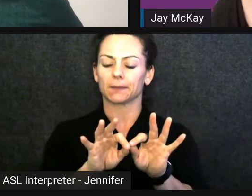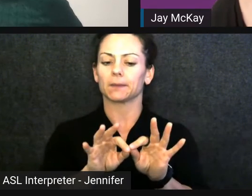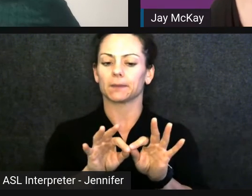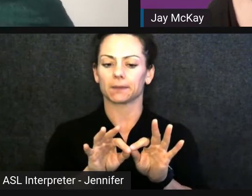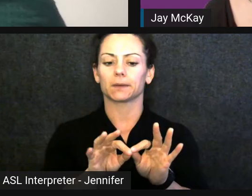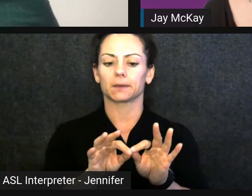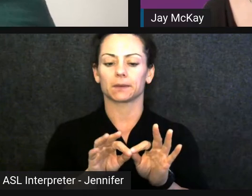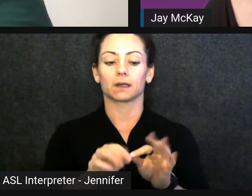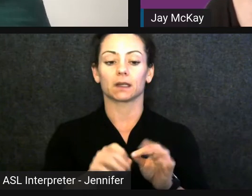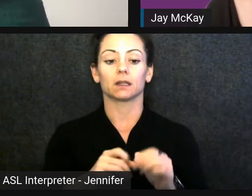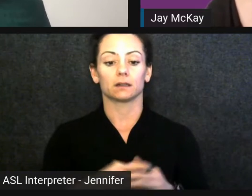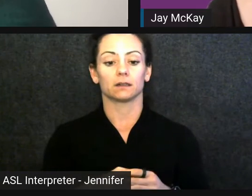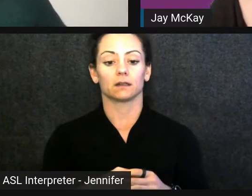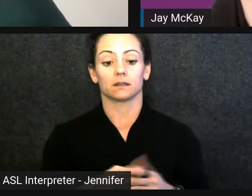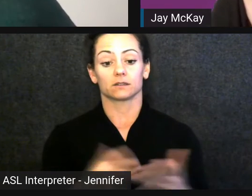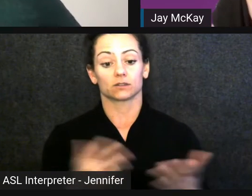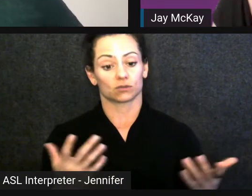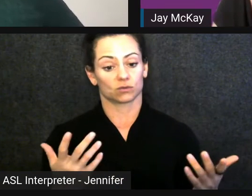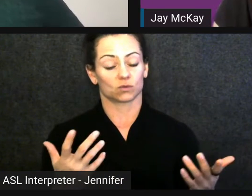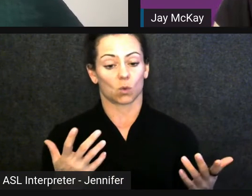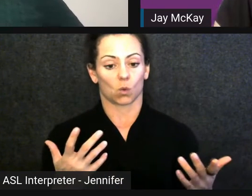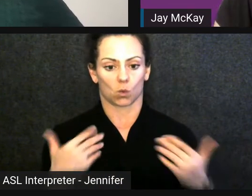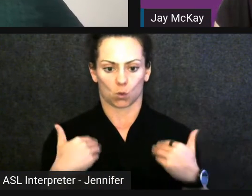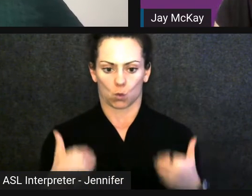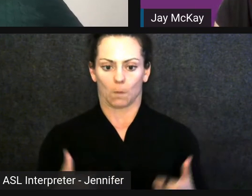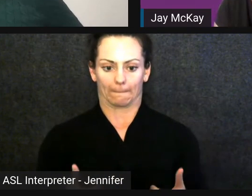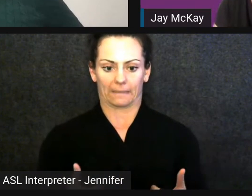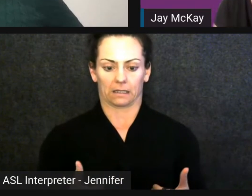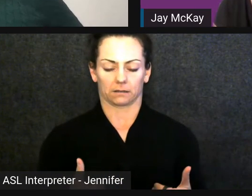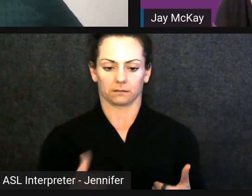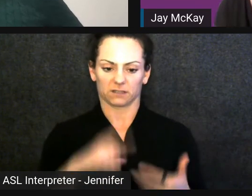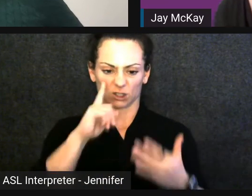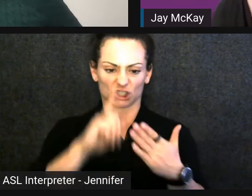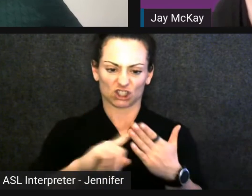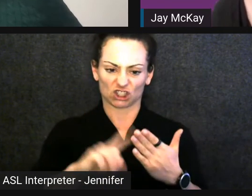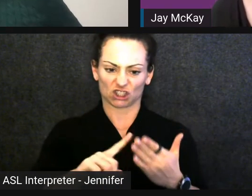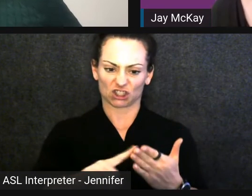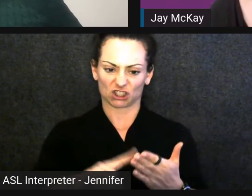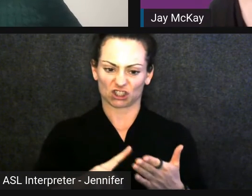The human contribution, right? It's absolutely essential.